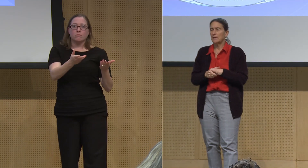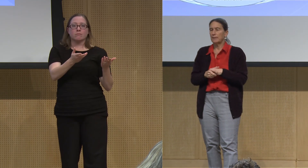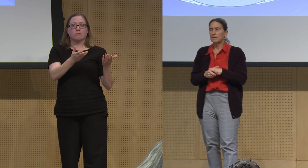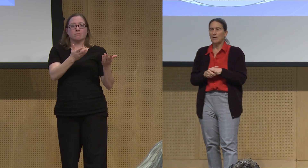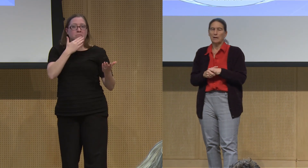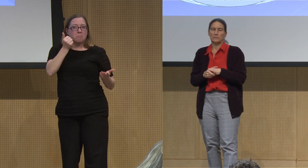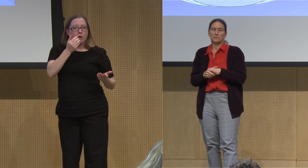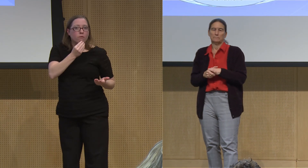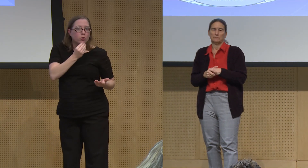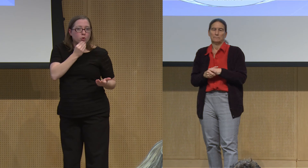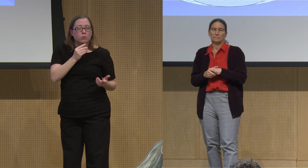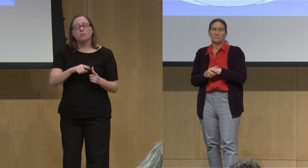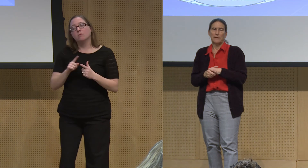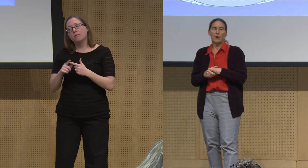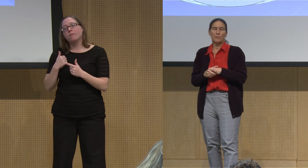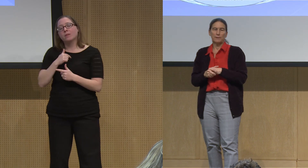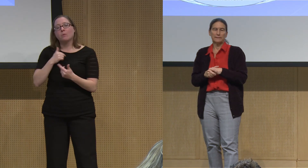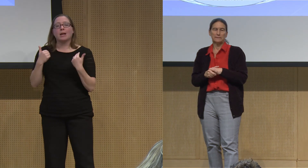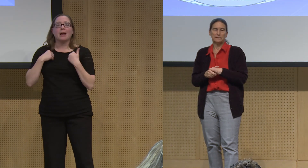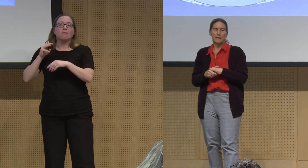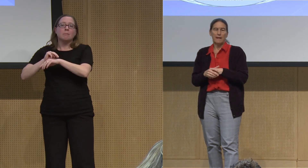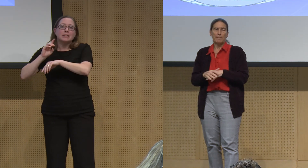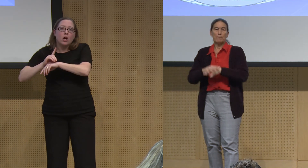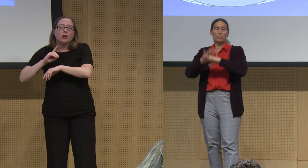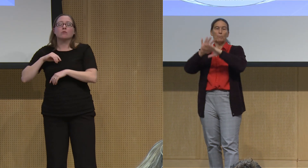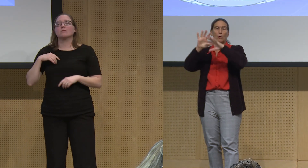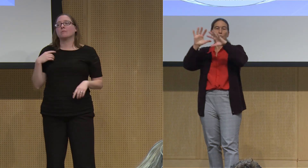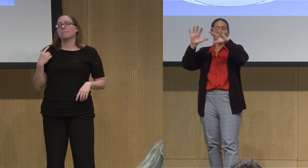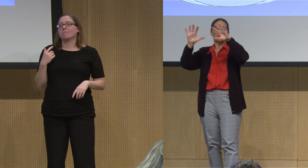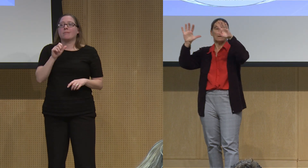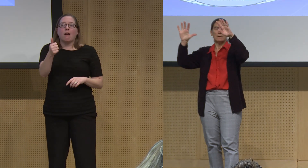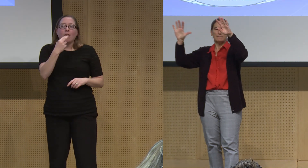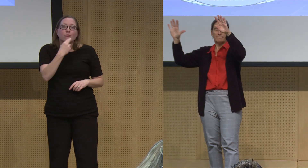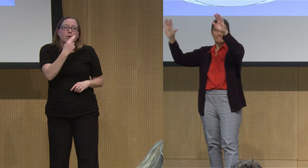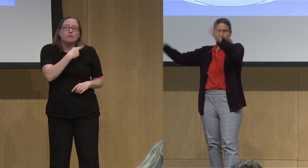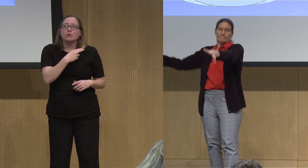McDONALD'S AND OTHER PLACES THAT PROMOTE,